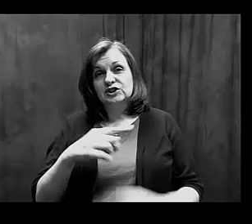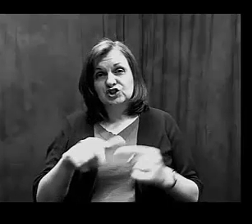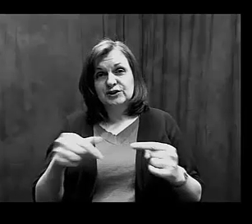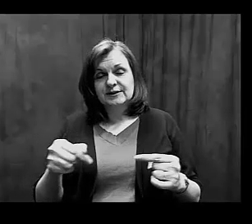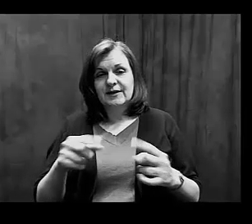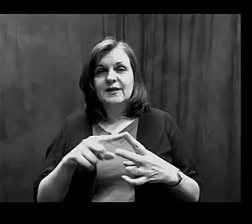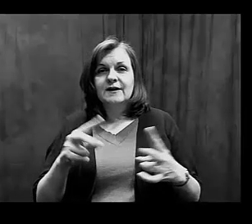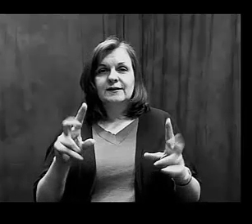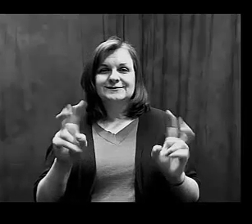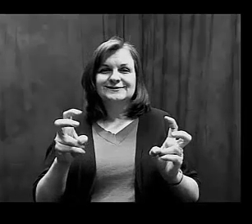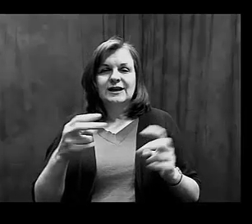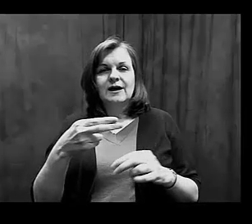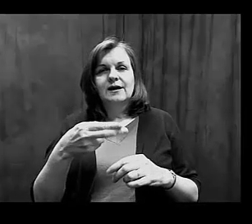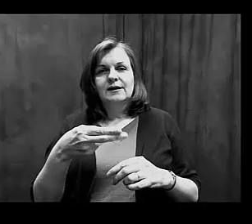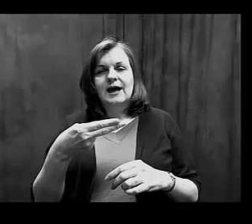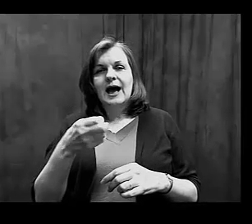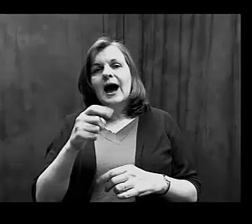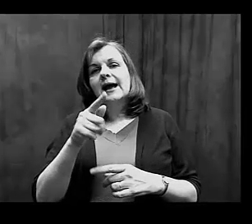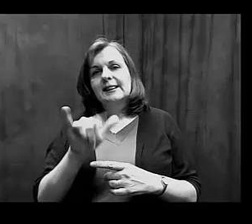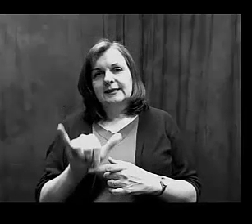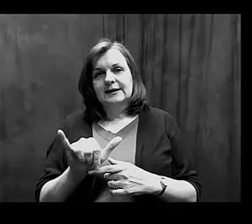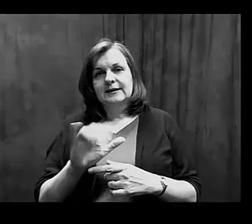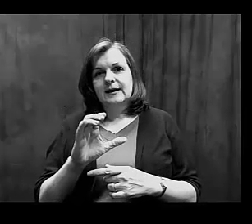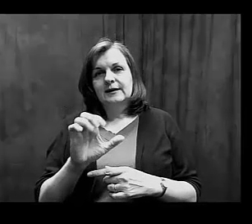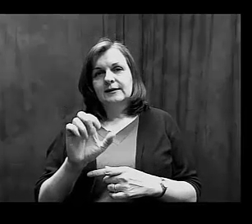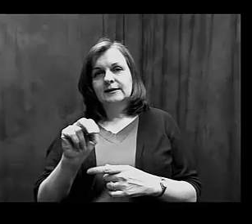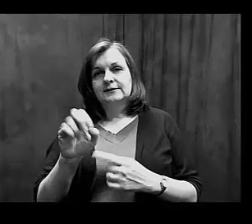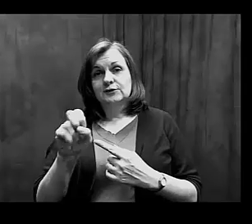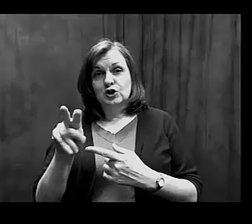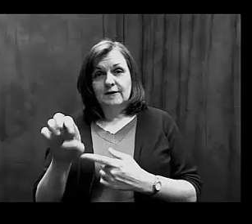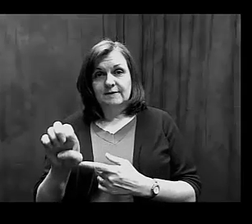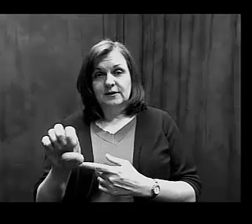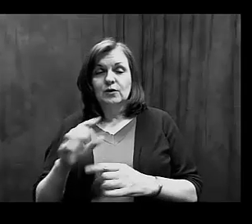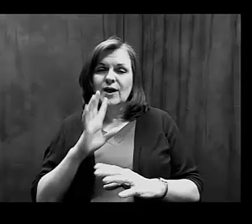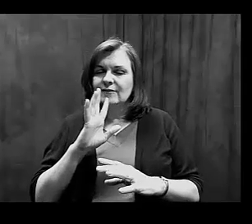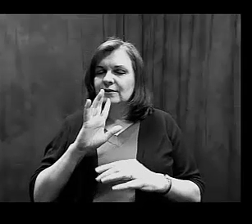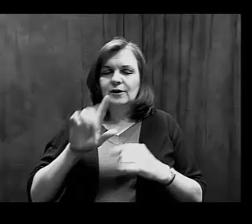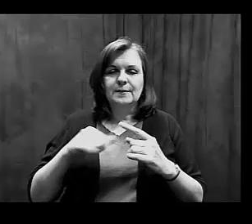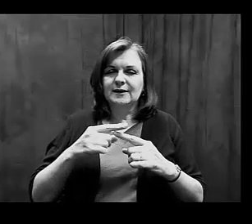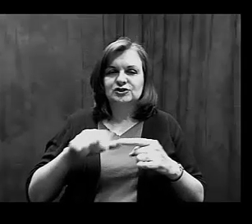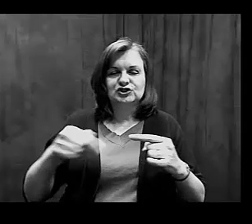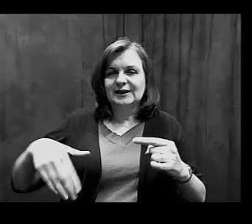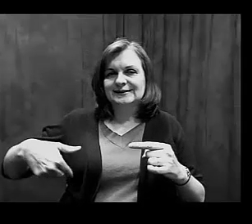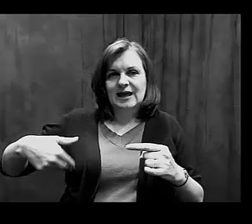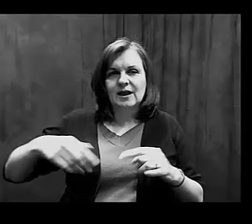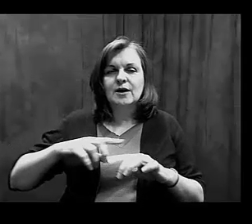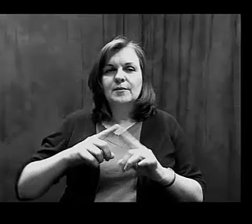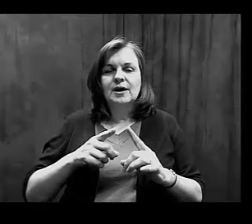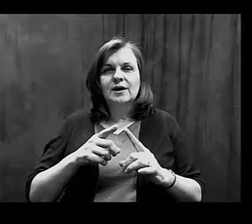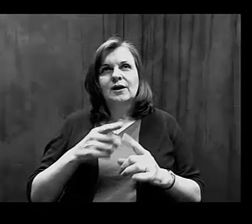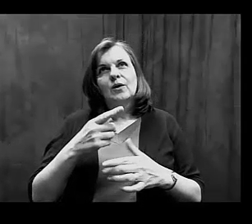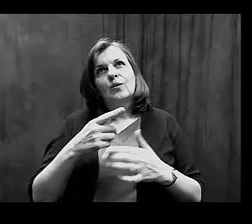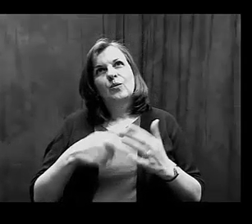now we haven't talked a lot about genetics yet - so saying that something is highly conserved probably doesn't tell you much yet